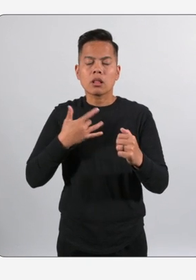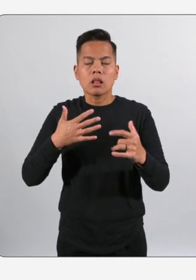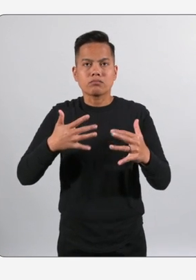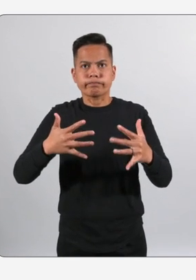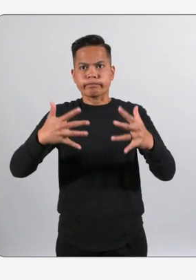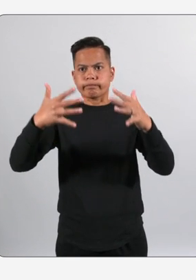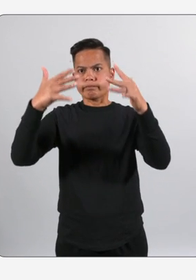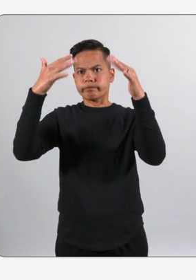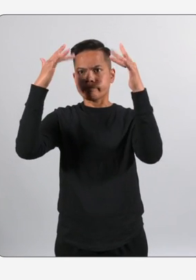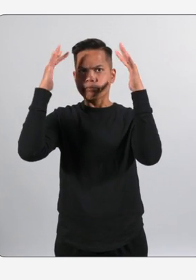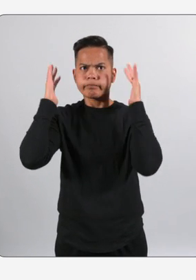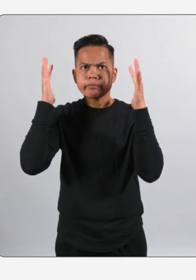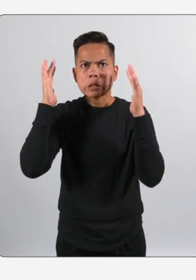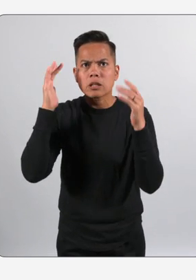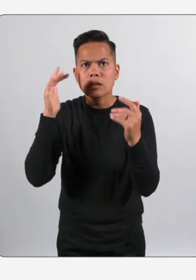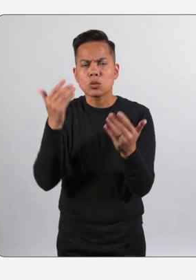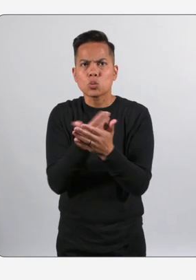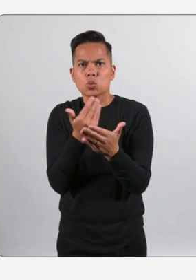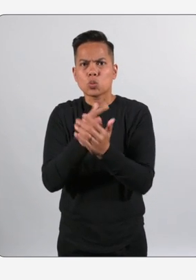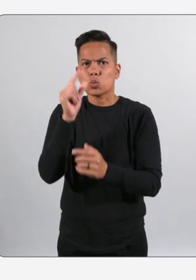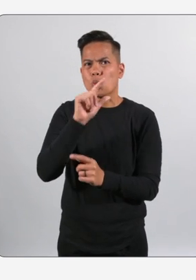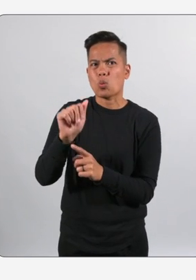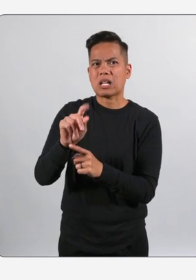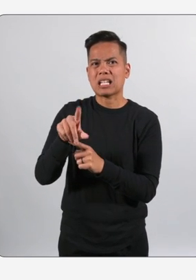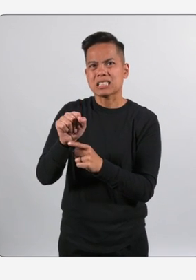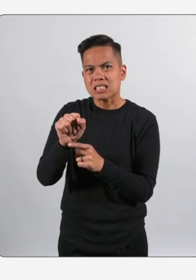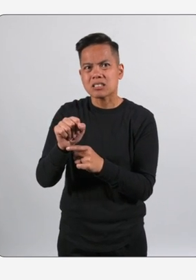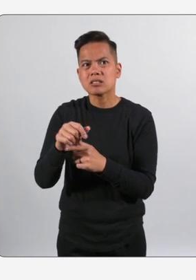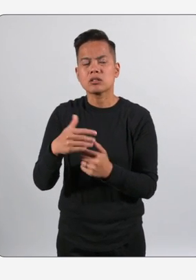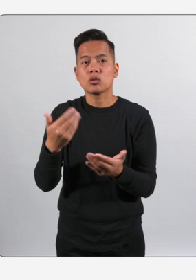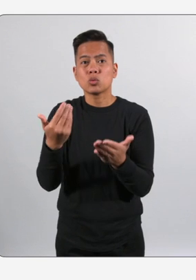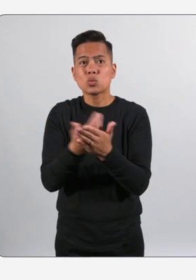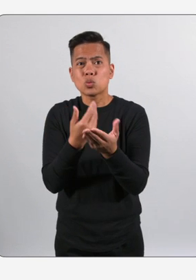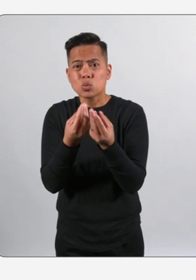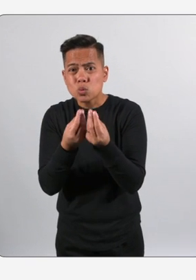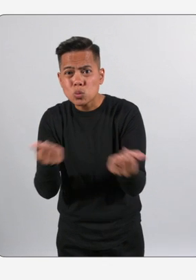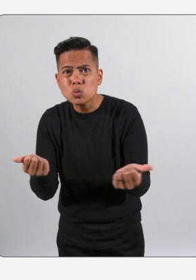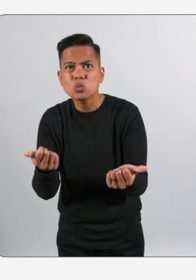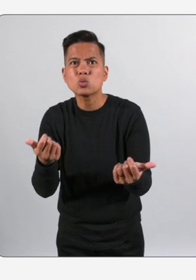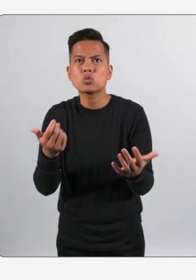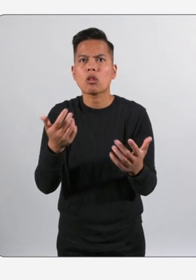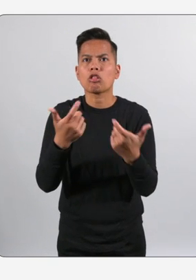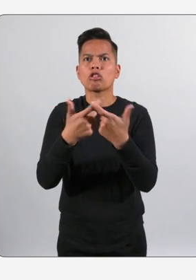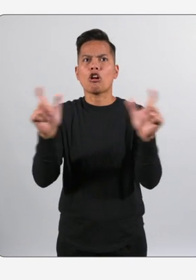We've been working on a new solution, powered by a large language model tuned specifically from ads data to